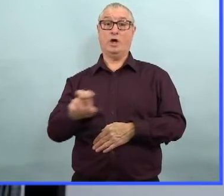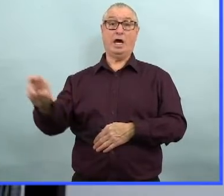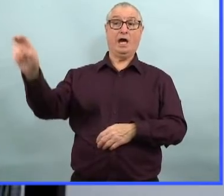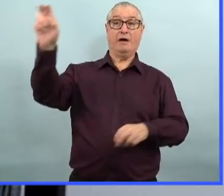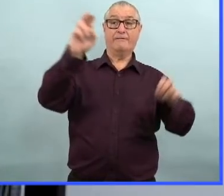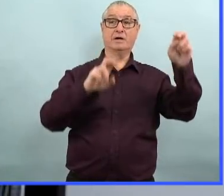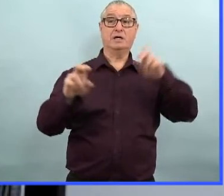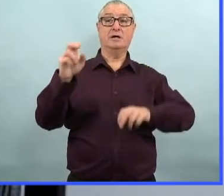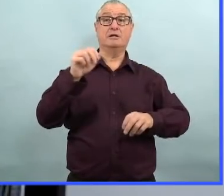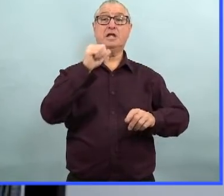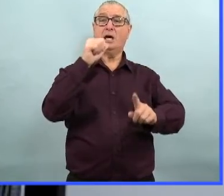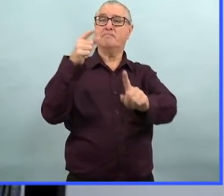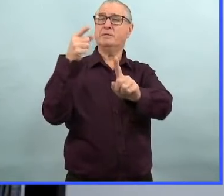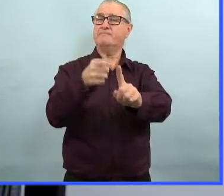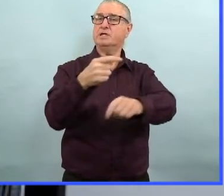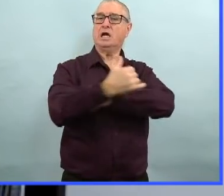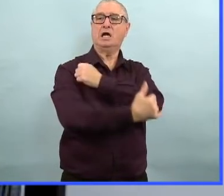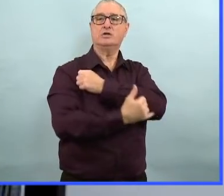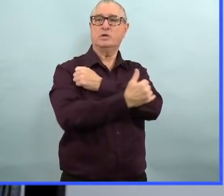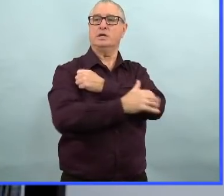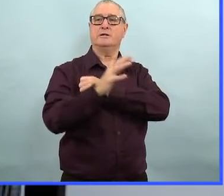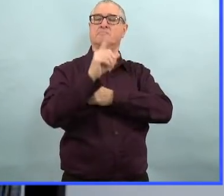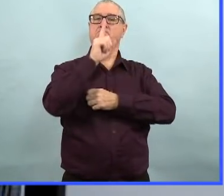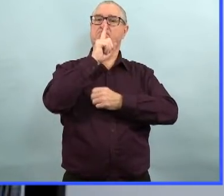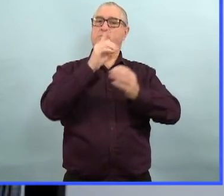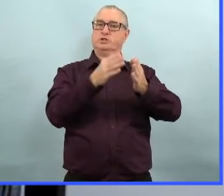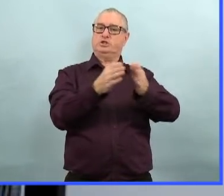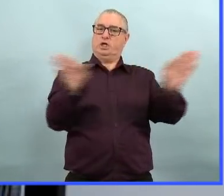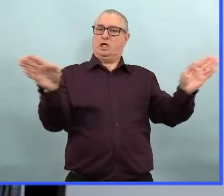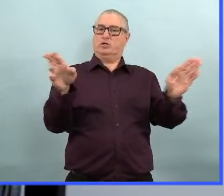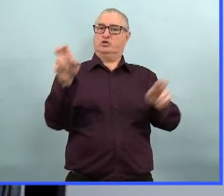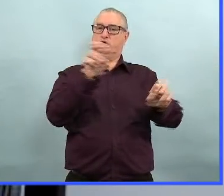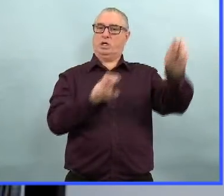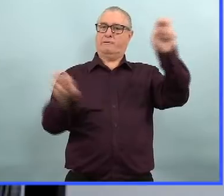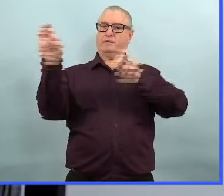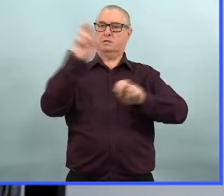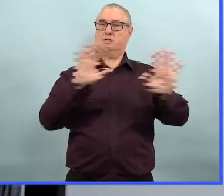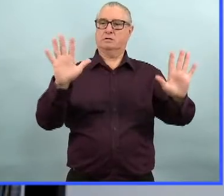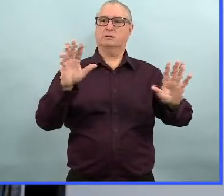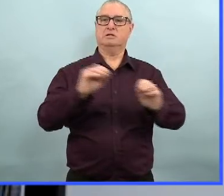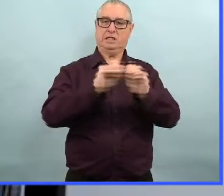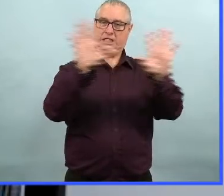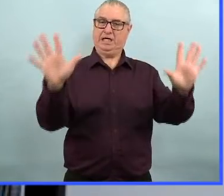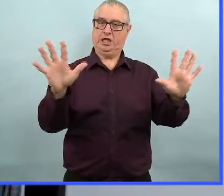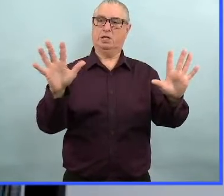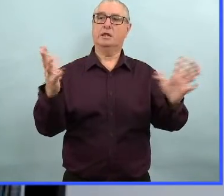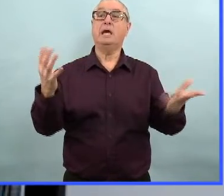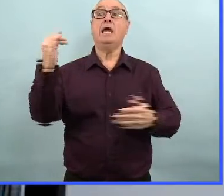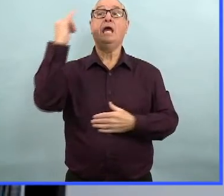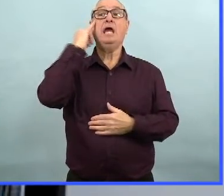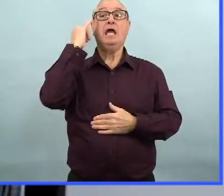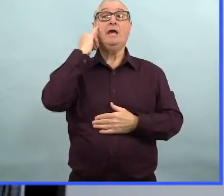what we're saying is if you use this of the same mrna vaccine it is extremely unlikely